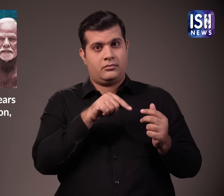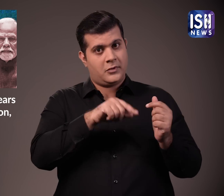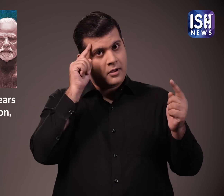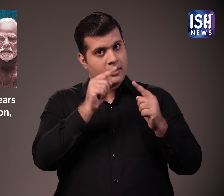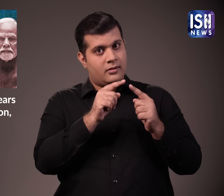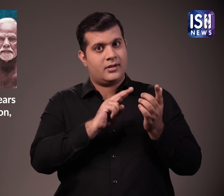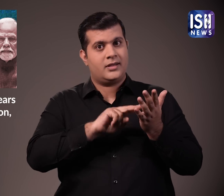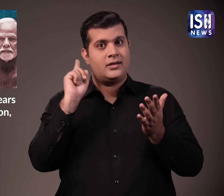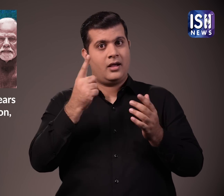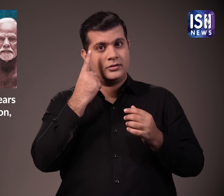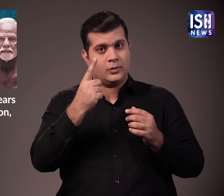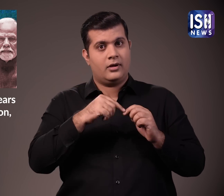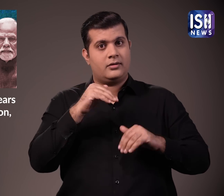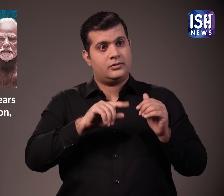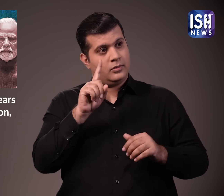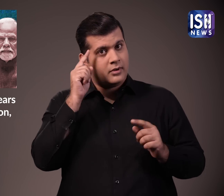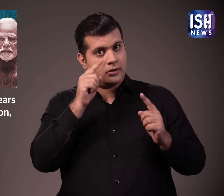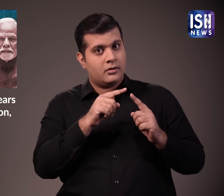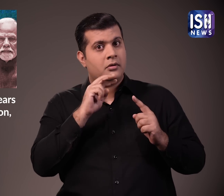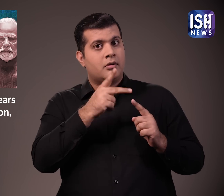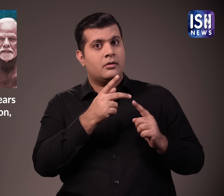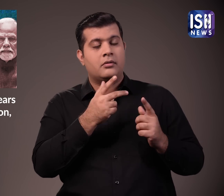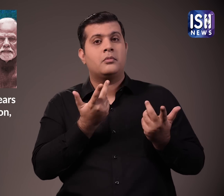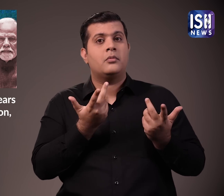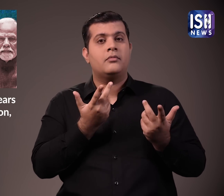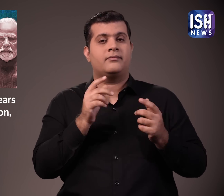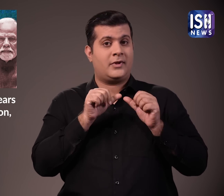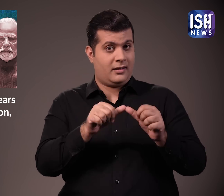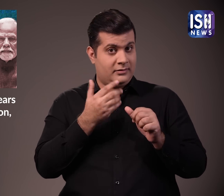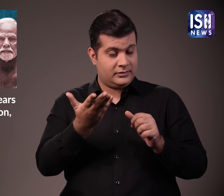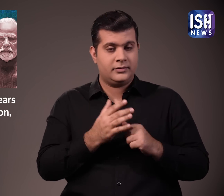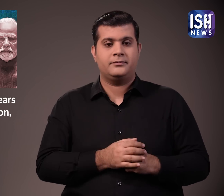Do they agree to One Nation, One Election? Here's what they say.